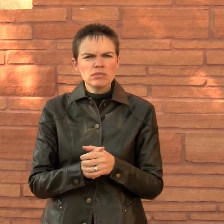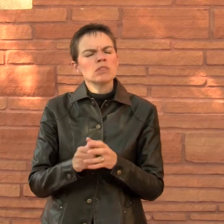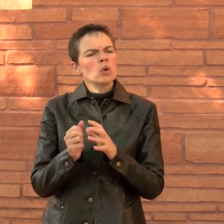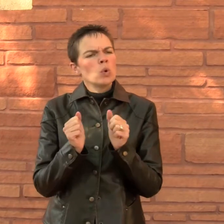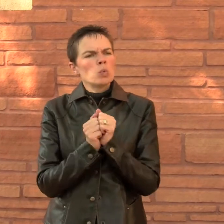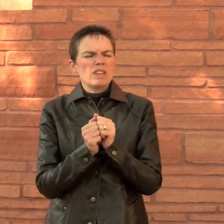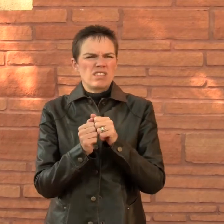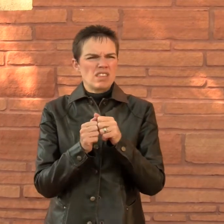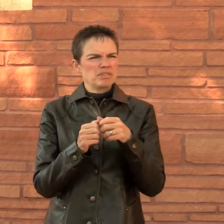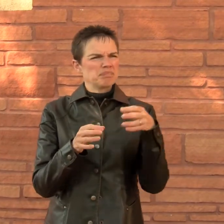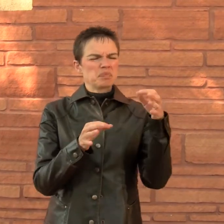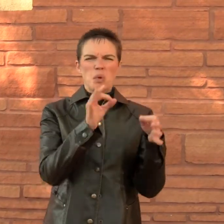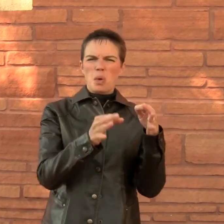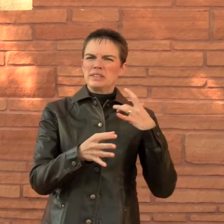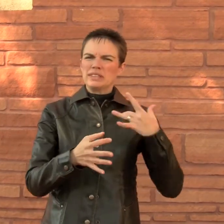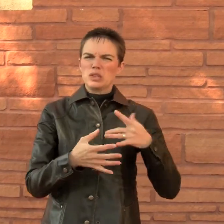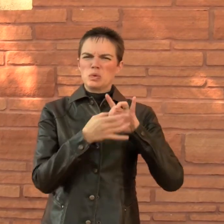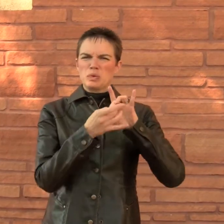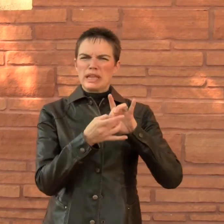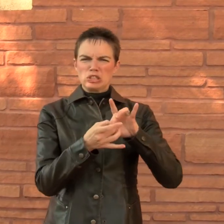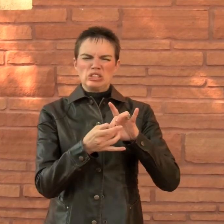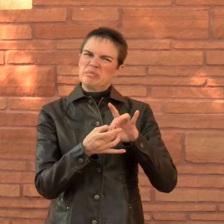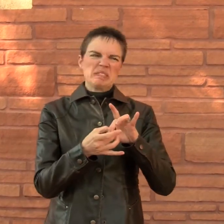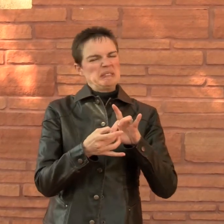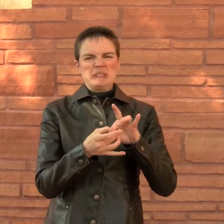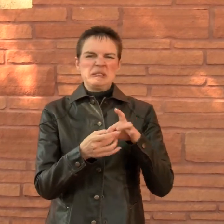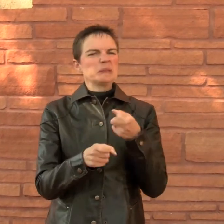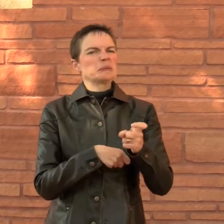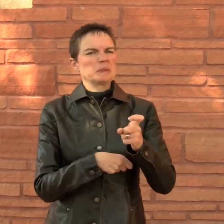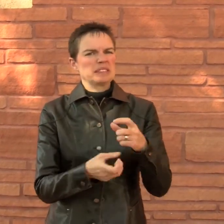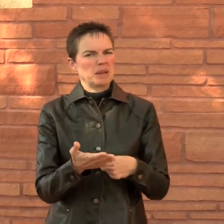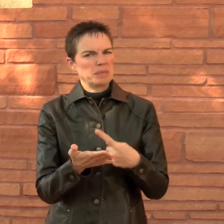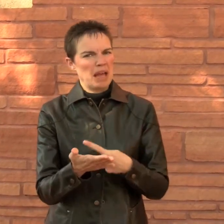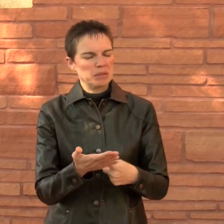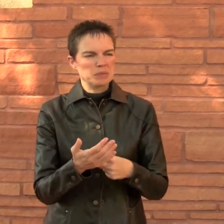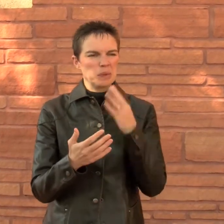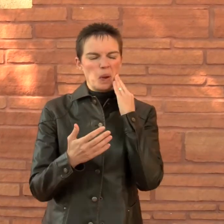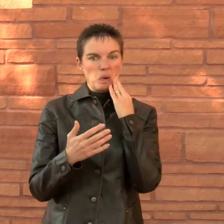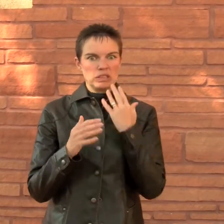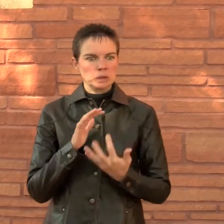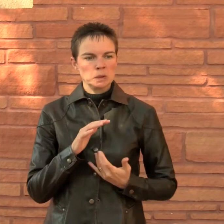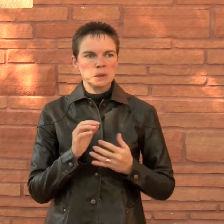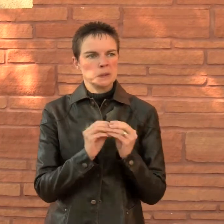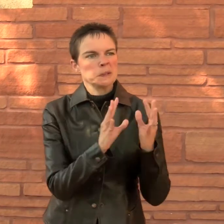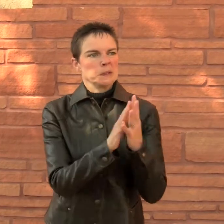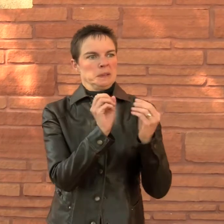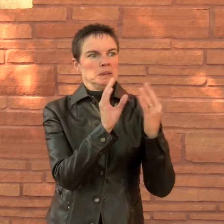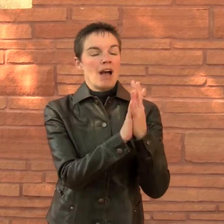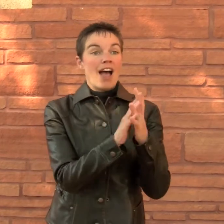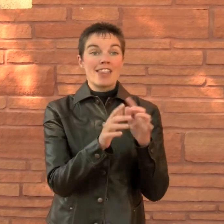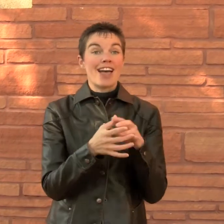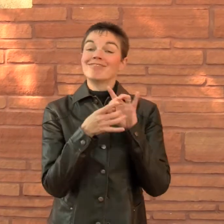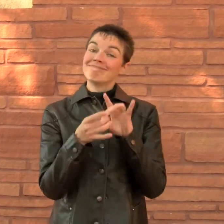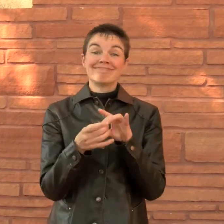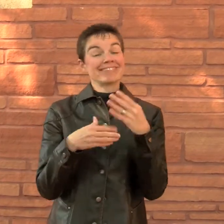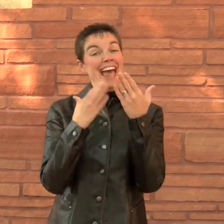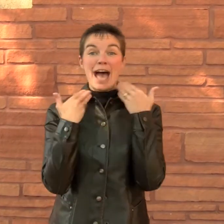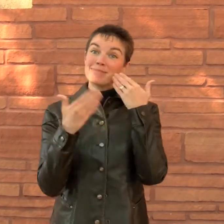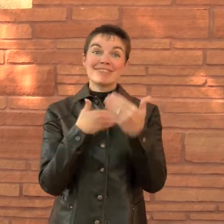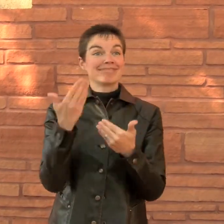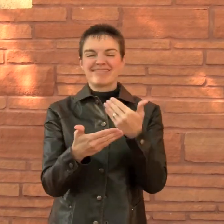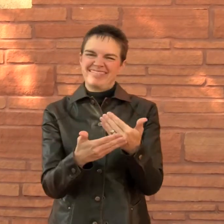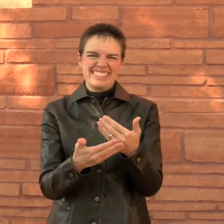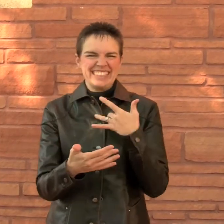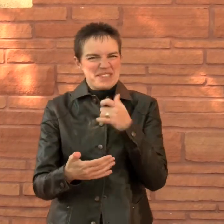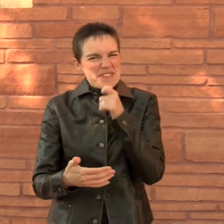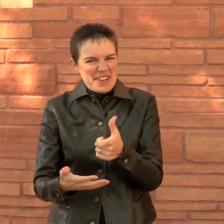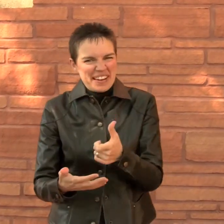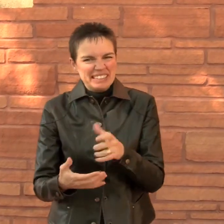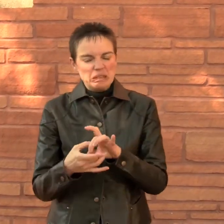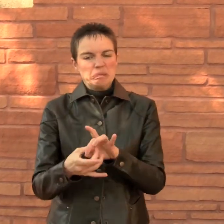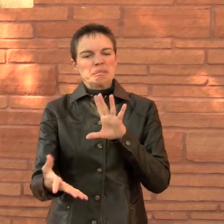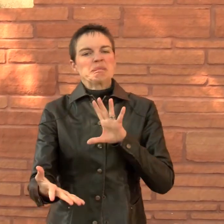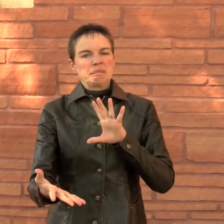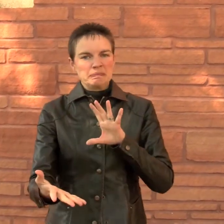When you take your issues to court, a court battle can be emotionally taxing, and you are often left with bitter feelings and destroyed relationships, even after the issue is supposedly resolved.